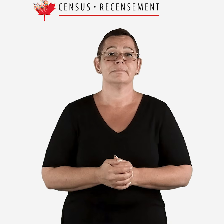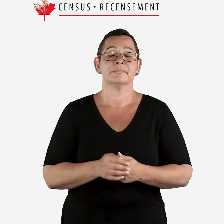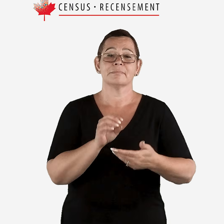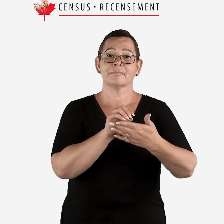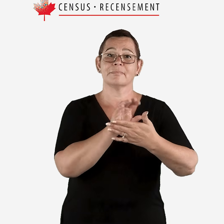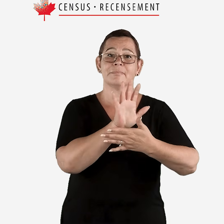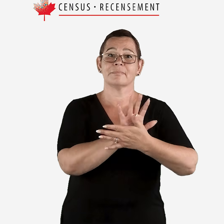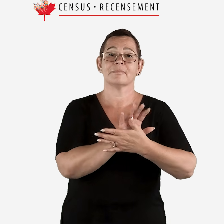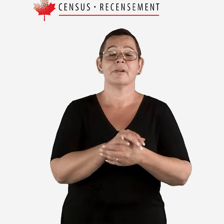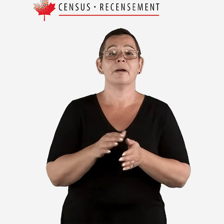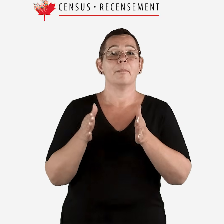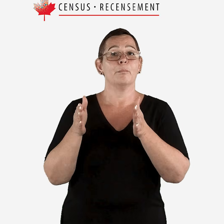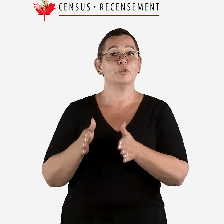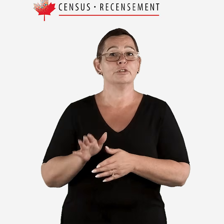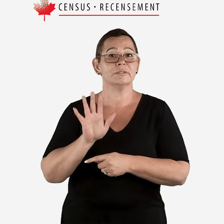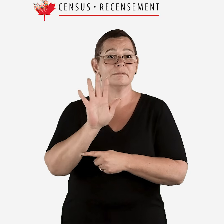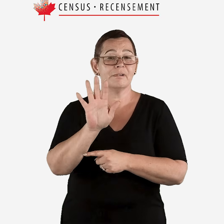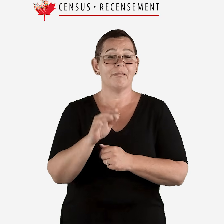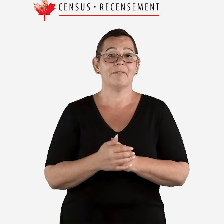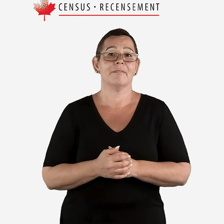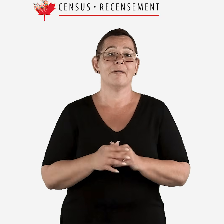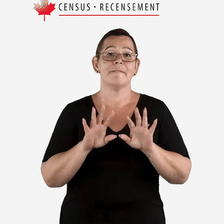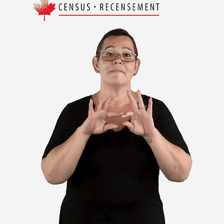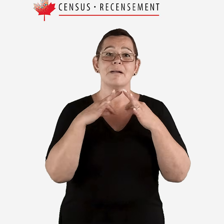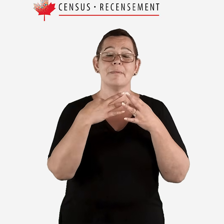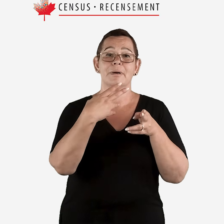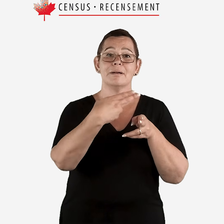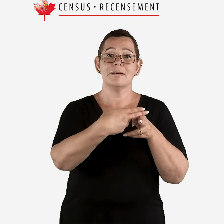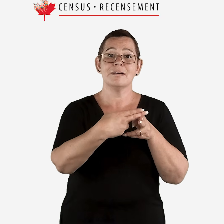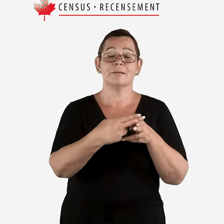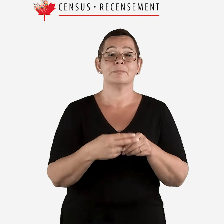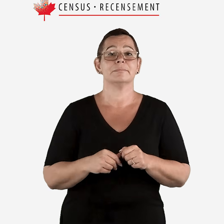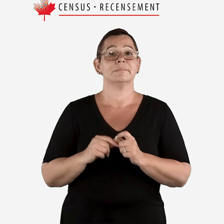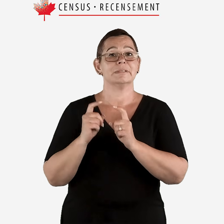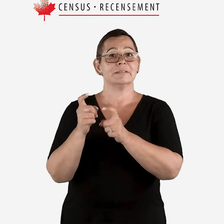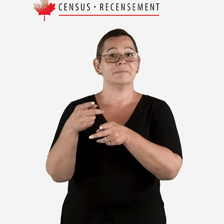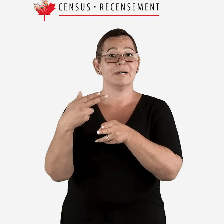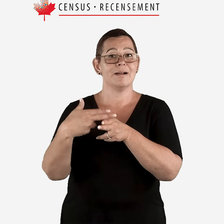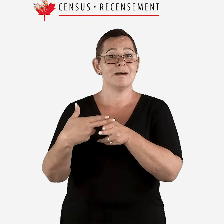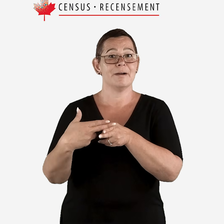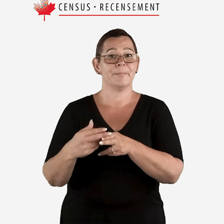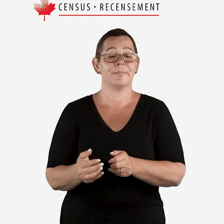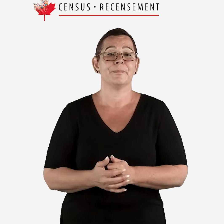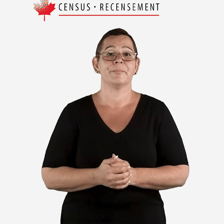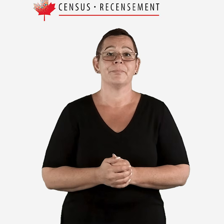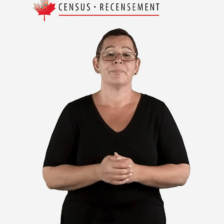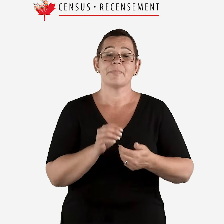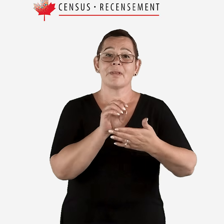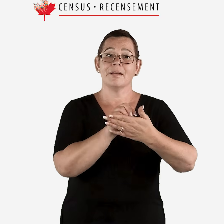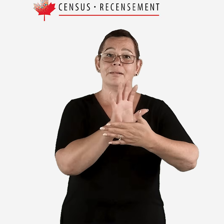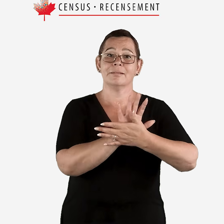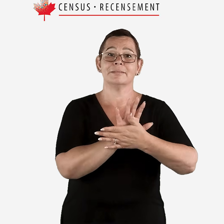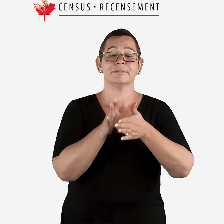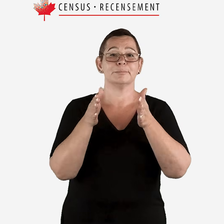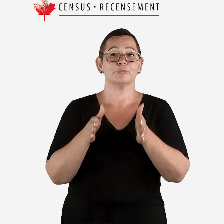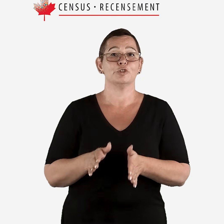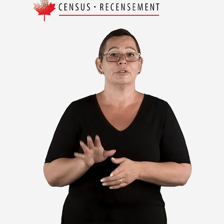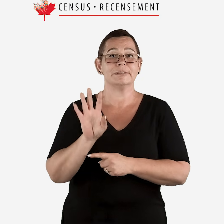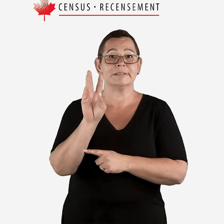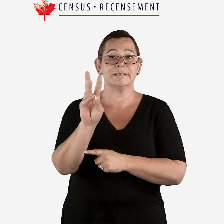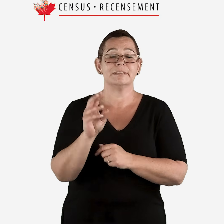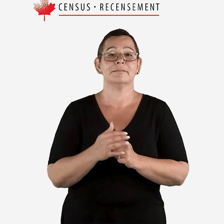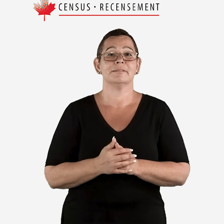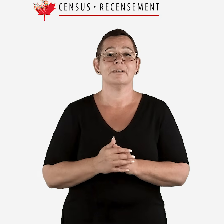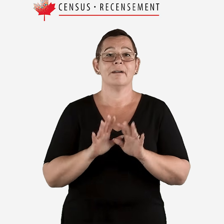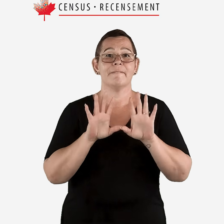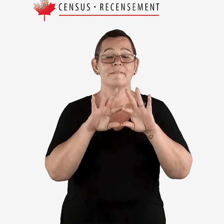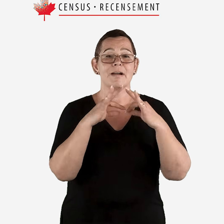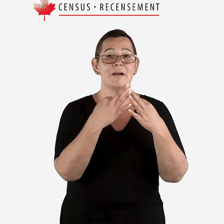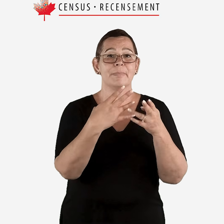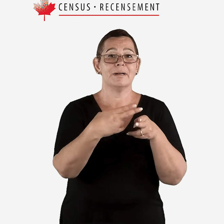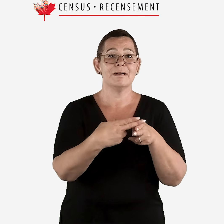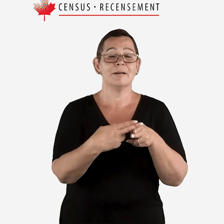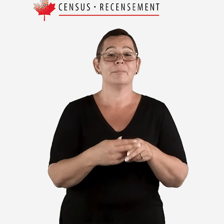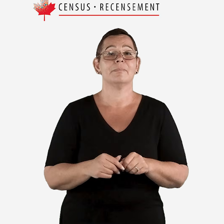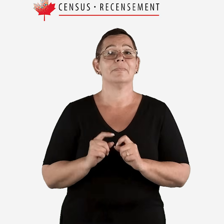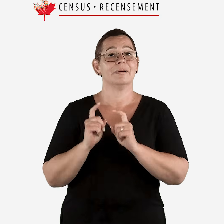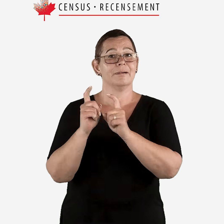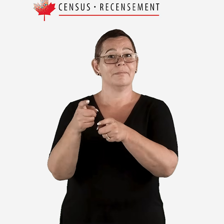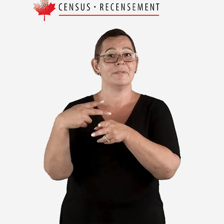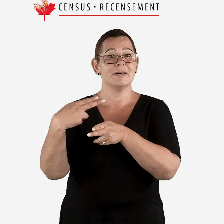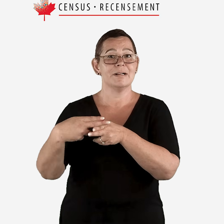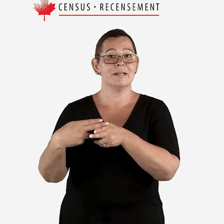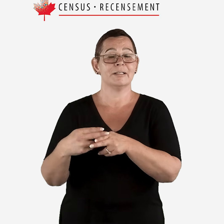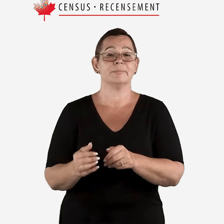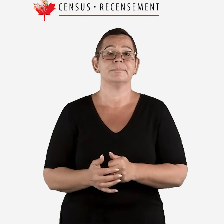Write-in field: Person 5: Family name(s), Given name(s) Write-in field: Person 6: Family name(s), Given name(s)